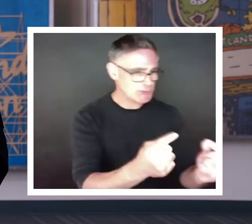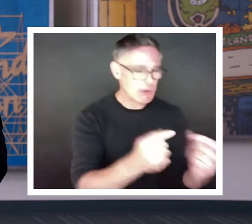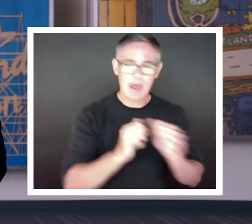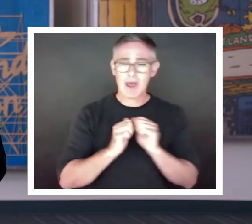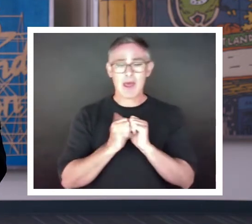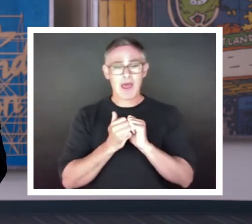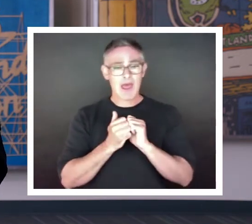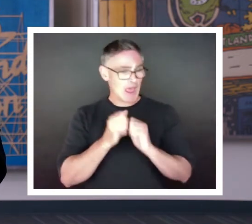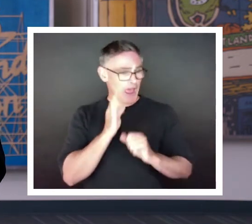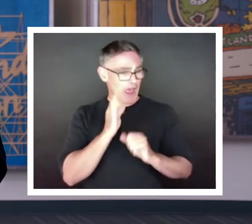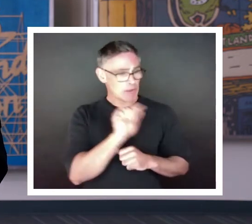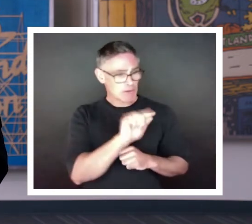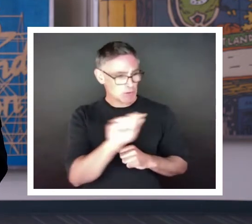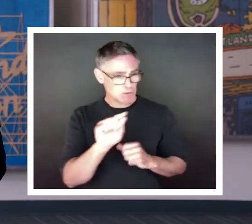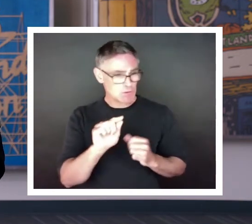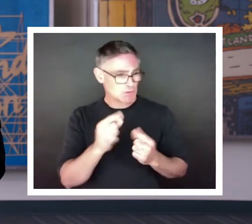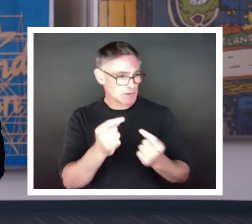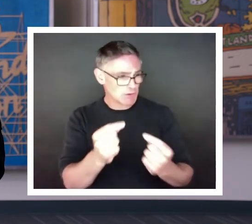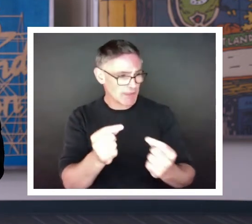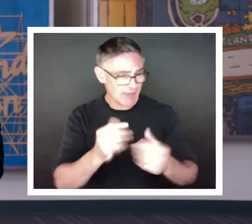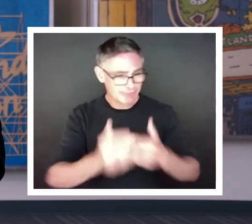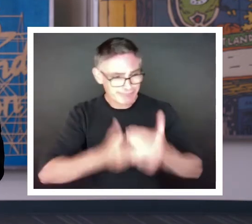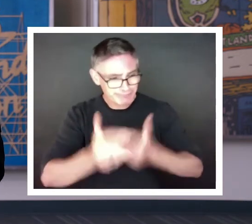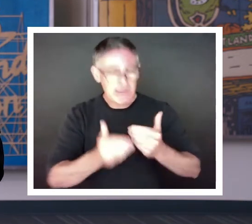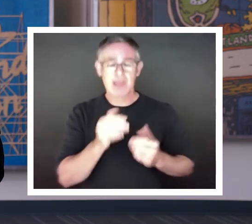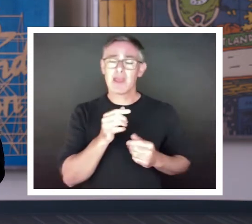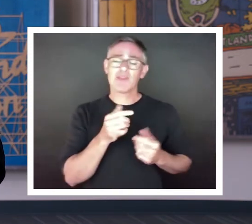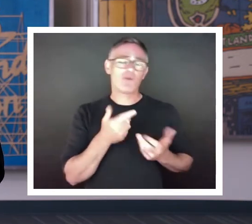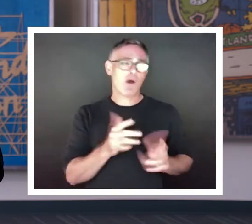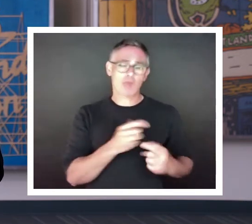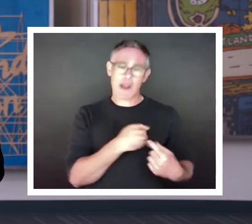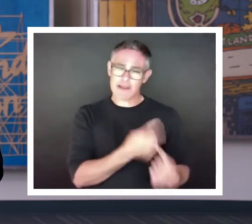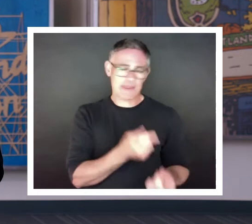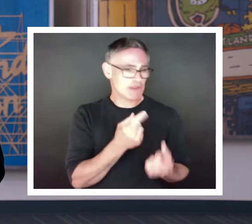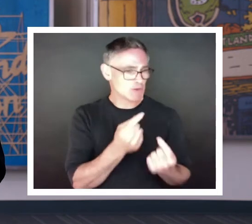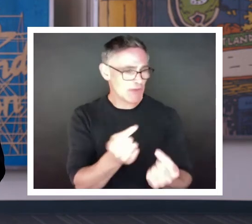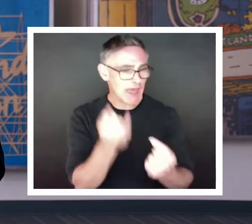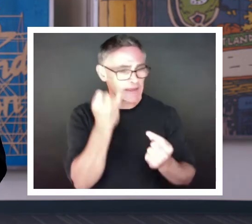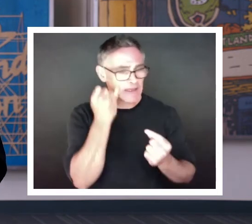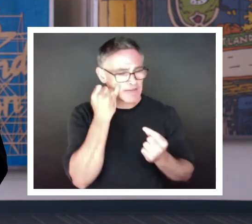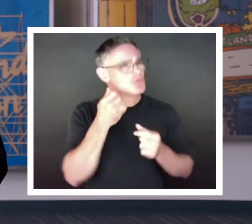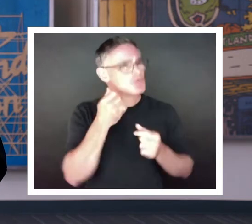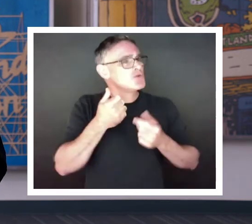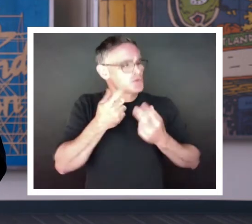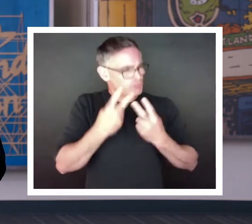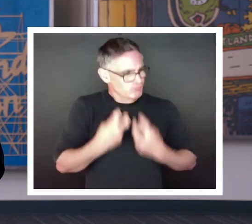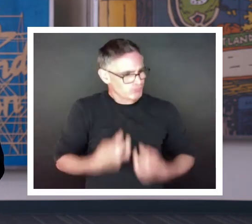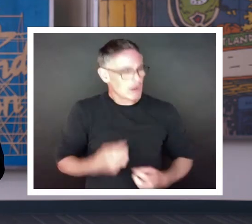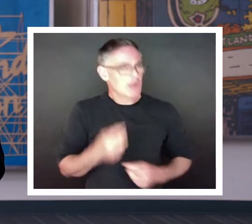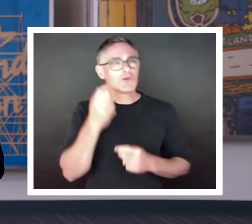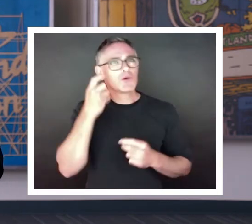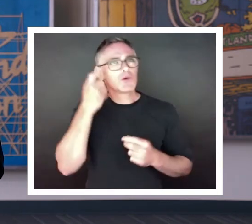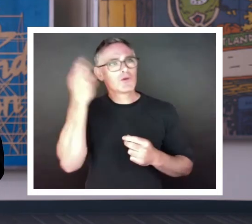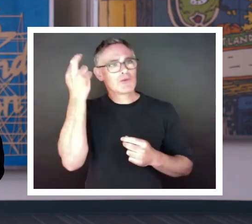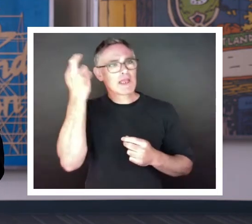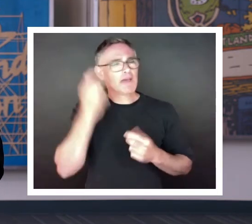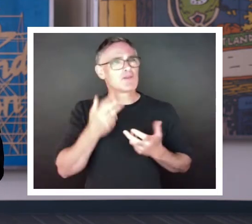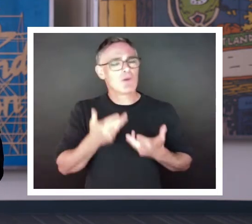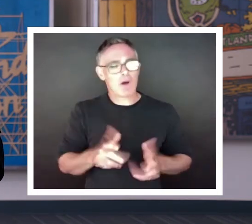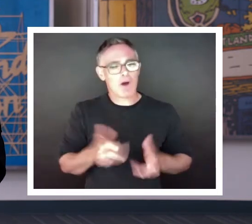In fact, you do this very thing every day already. If you tap into yourself, you will find you already know the answer.